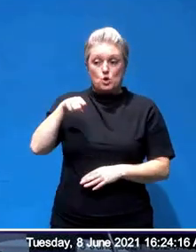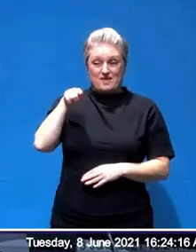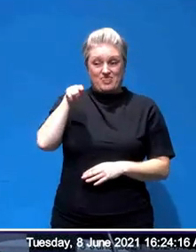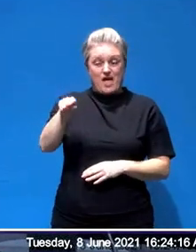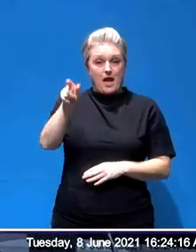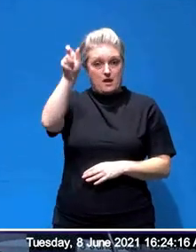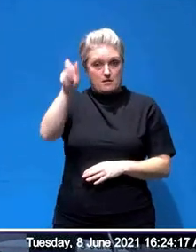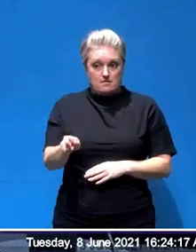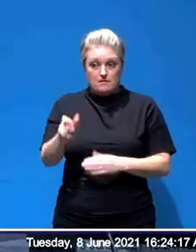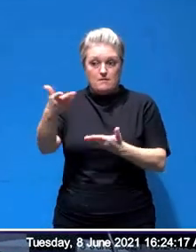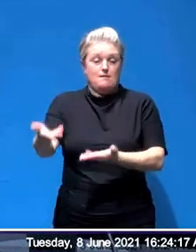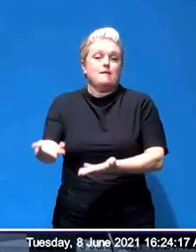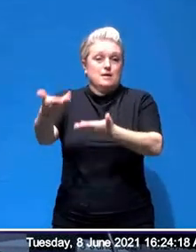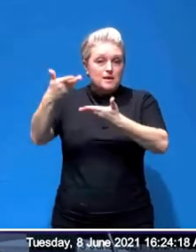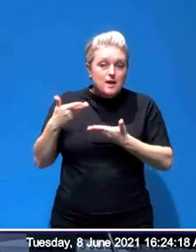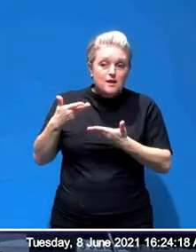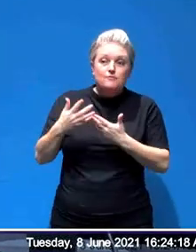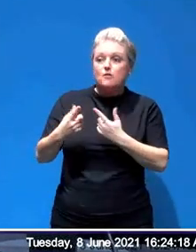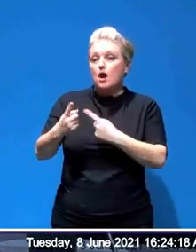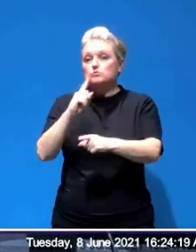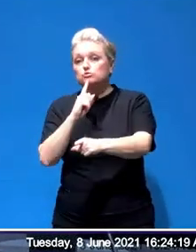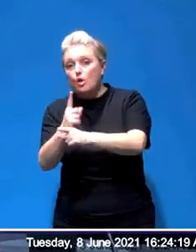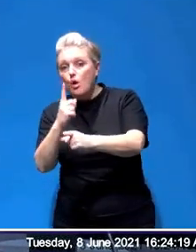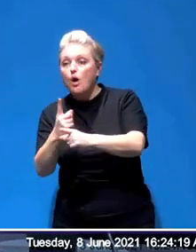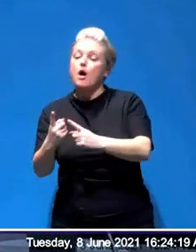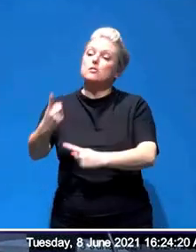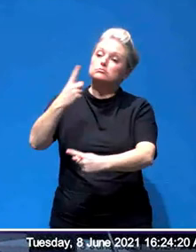or given information or a statement to the Royal Commission.